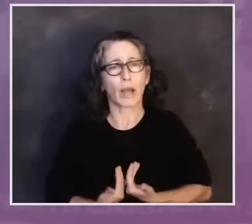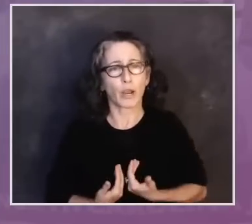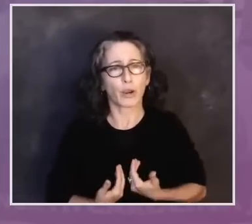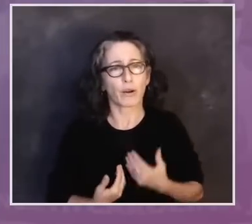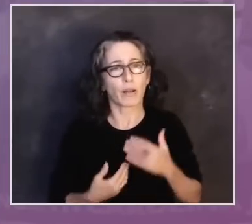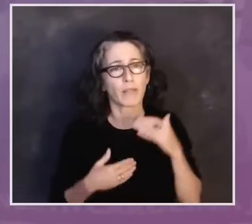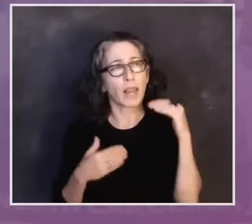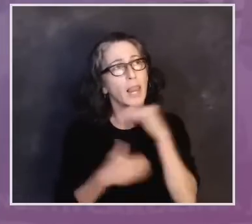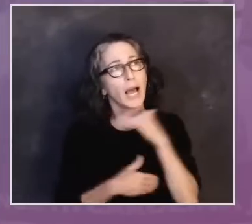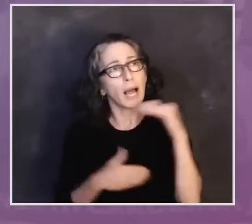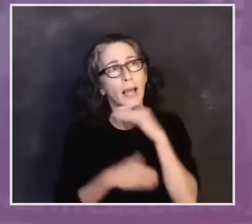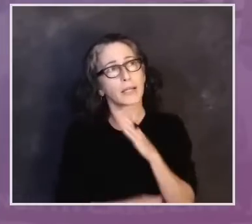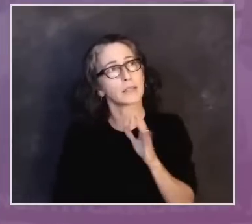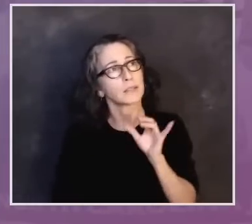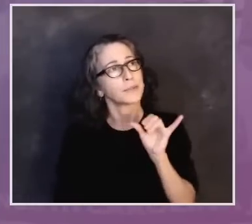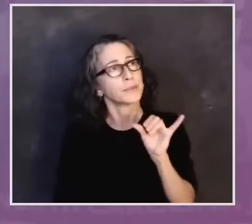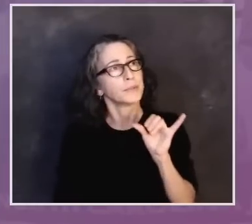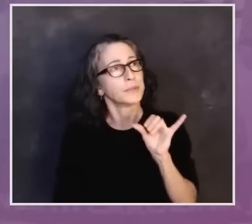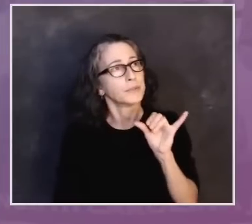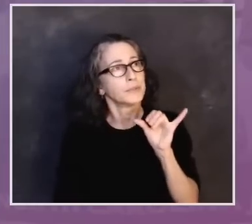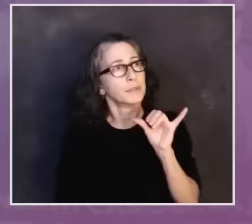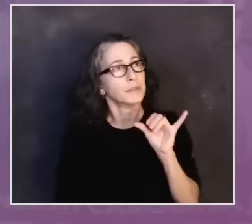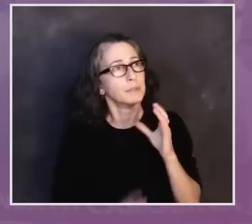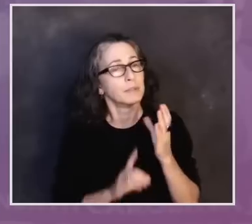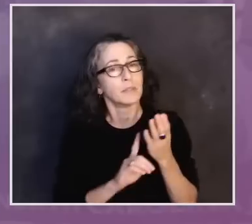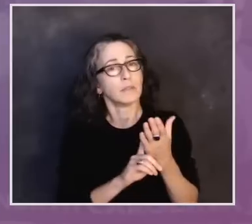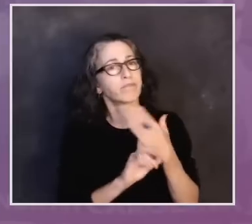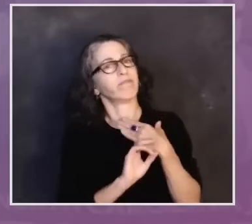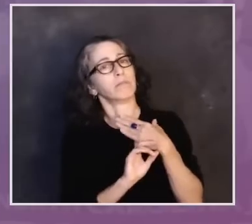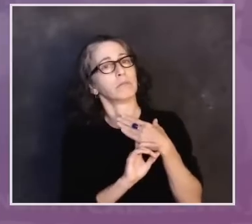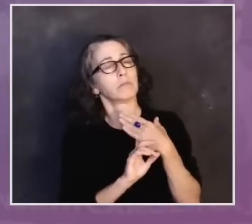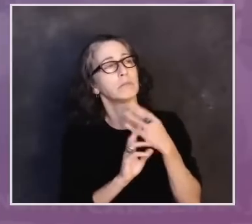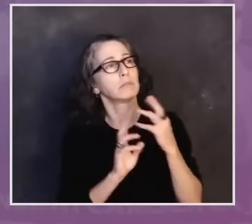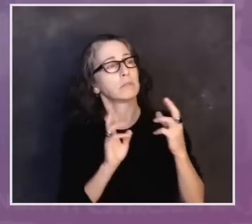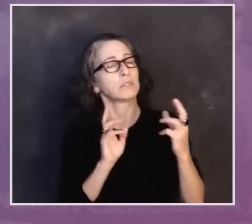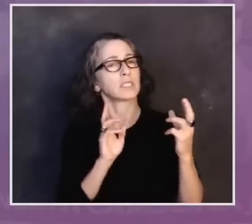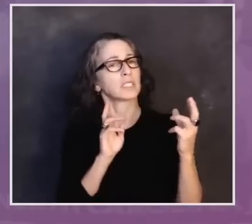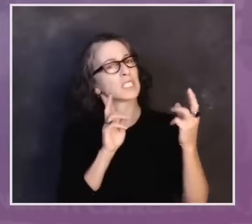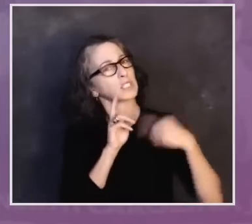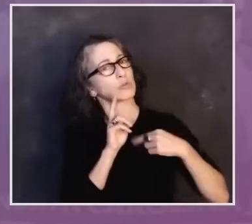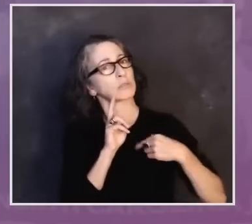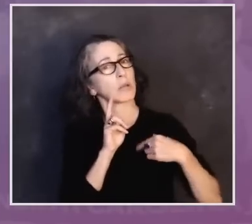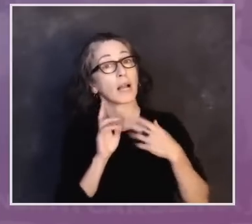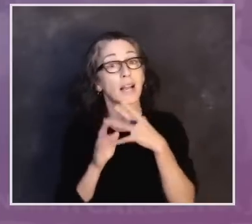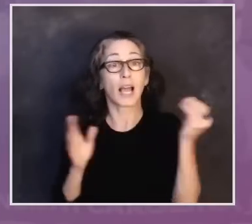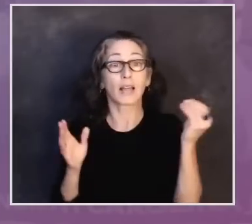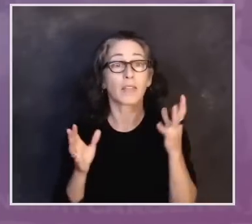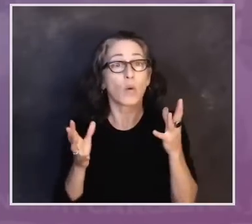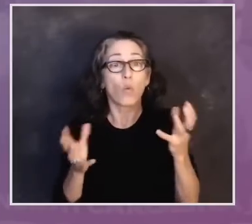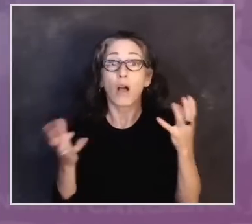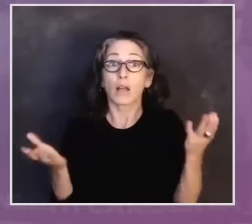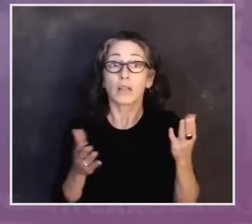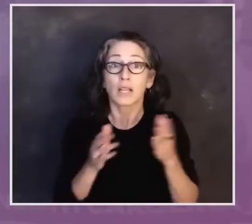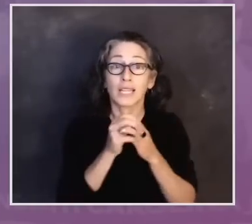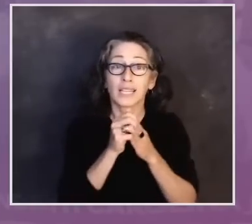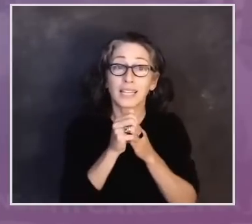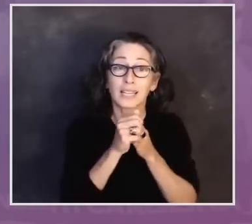THE PEOPLE OF NORTH CAROLINA ARE TIRED OF BEING LIED TO. THEY ARE TIRED OF BEING